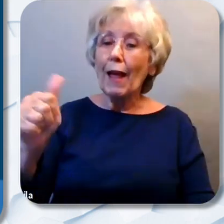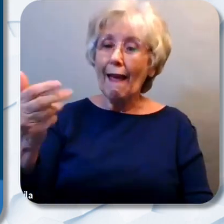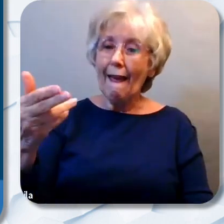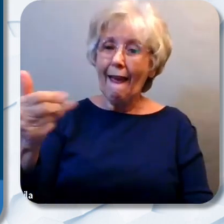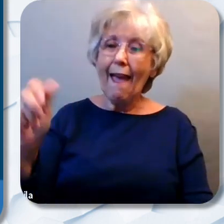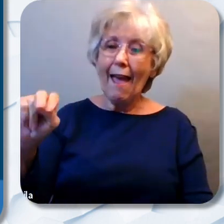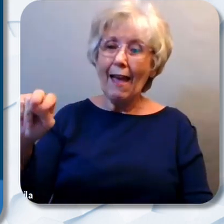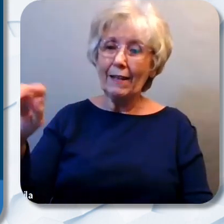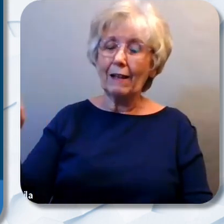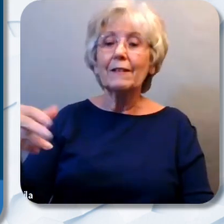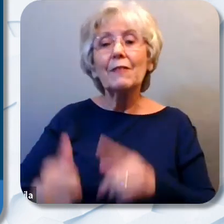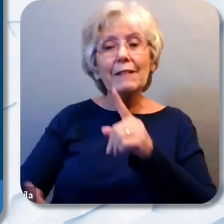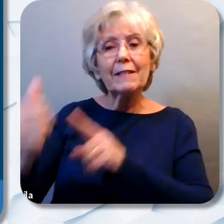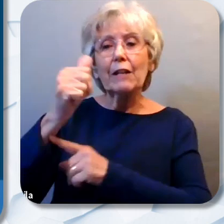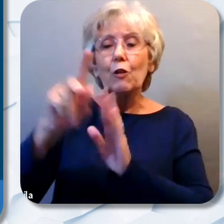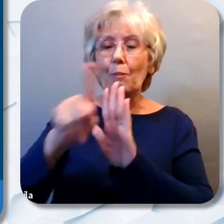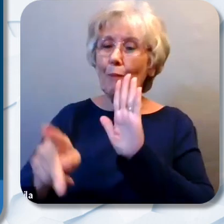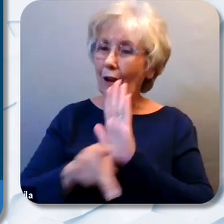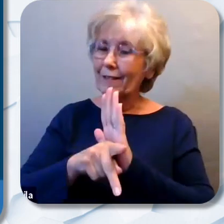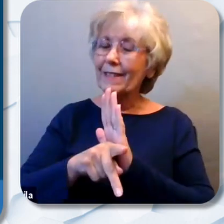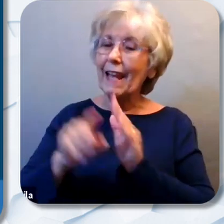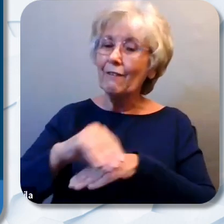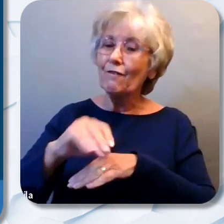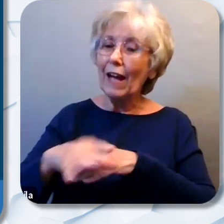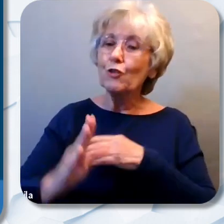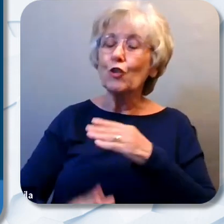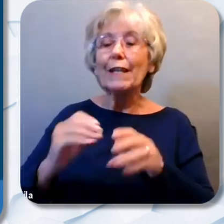senior policy advisor at the learning Policy Institute and she will be far more interesting